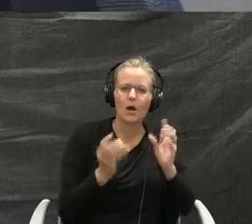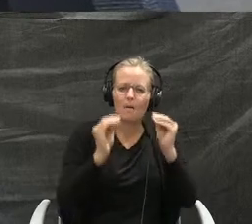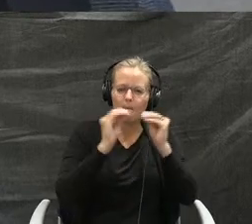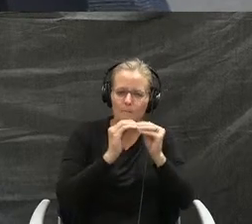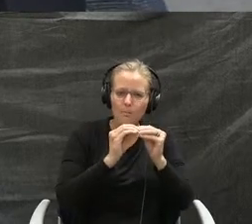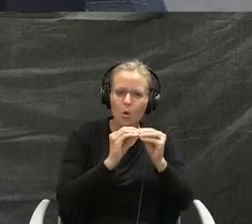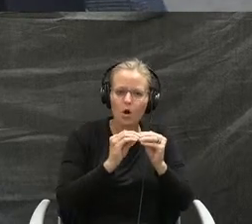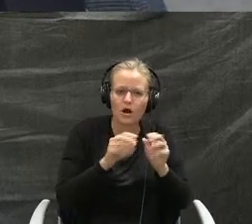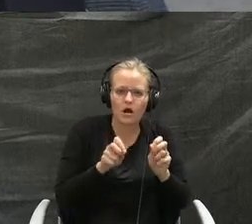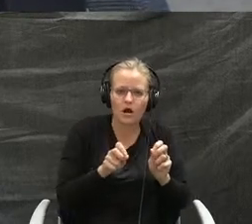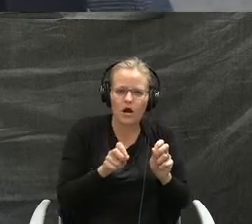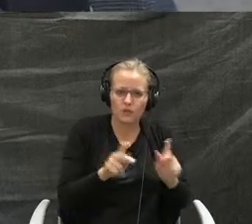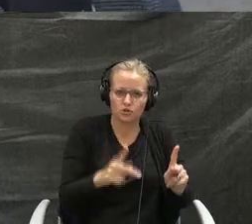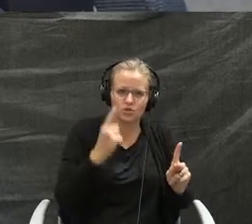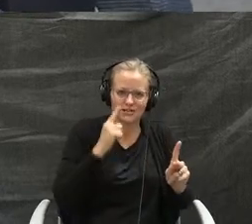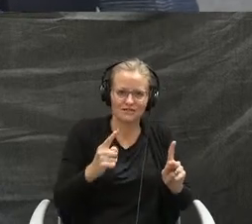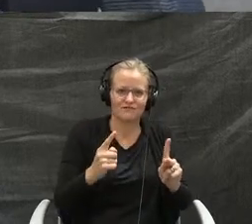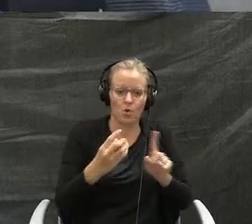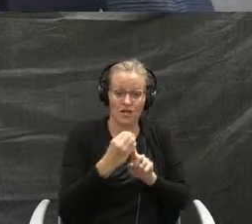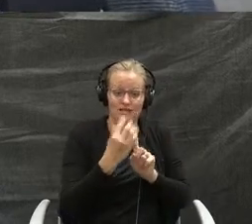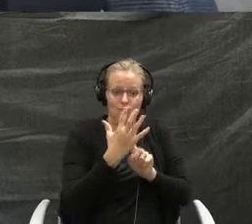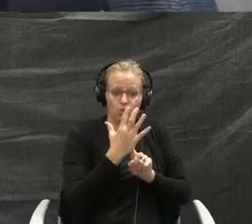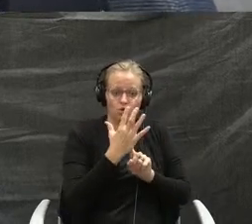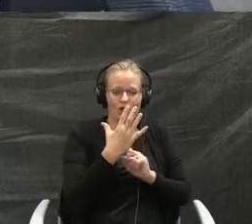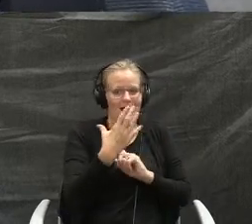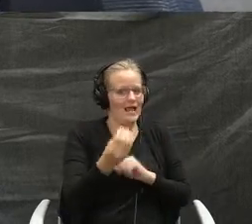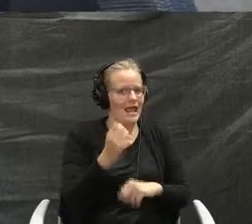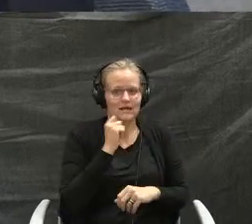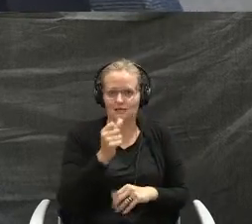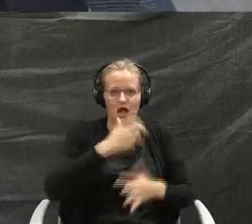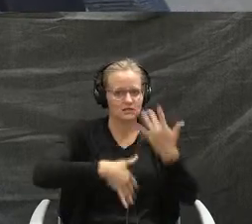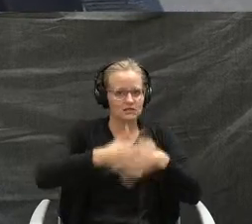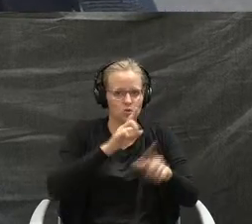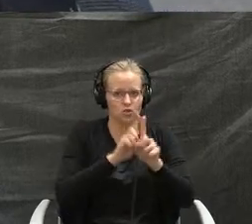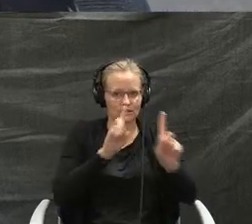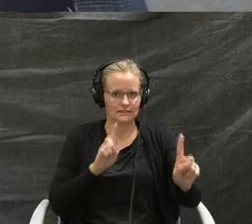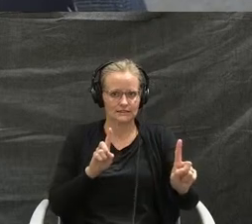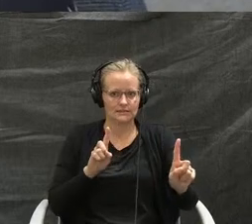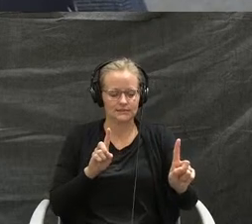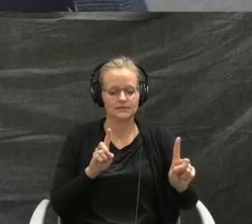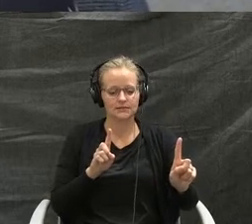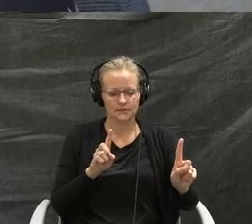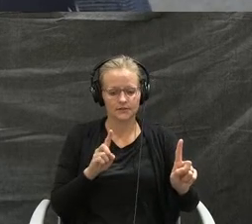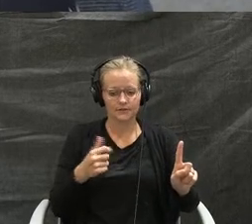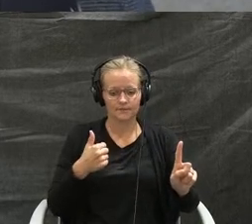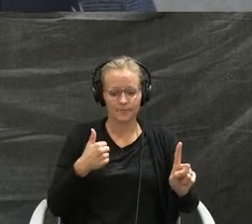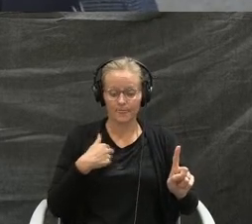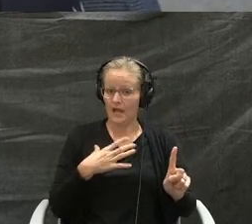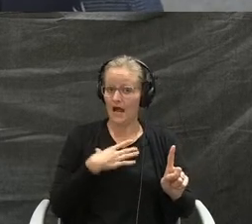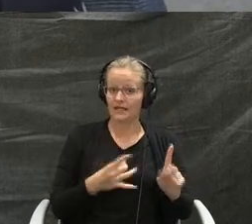not socially distance. I am for improving on what we started virtually and being more cautious in general, so I just